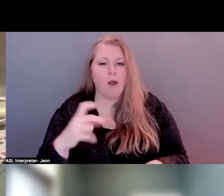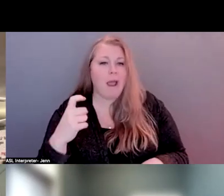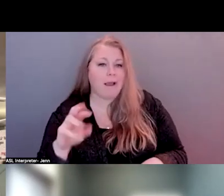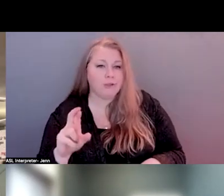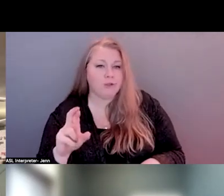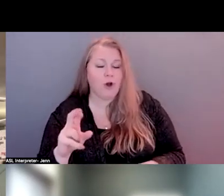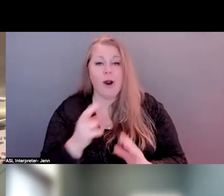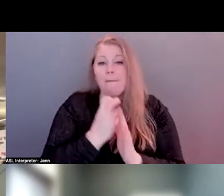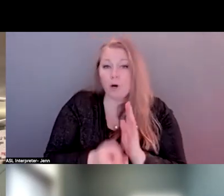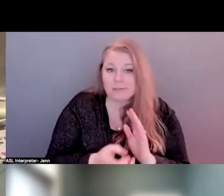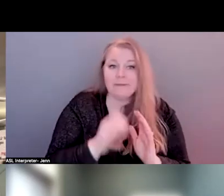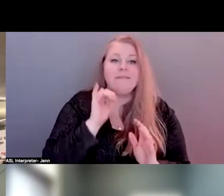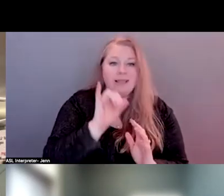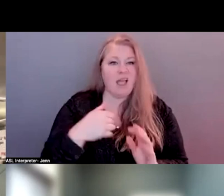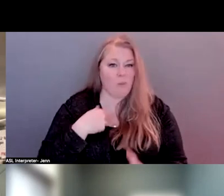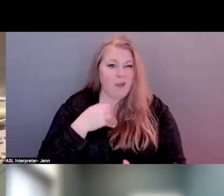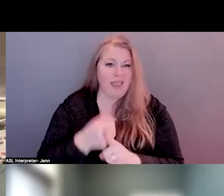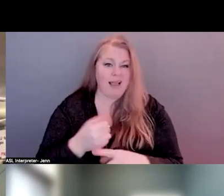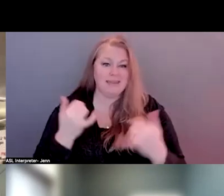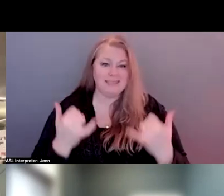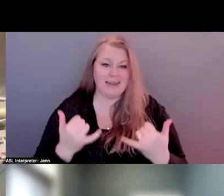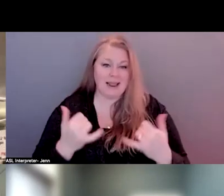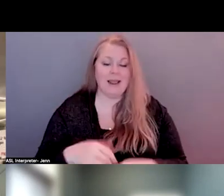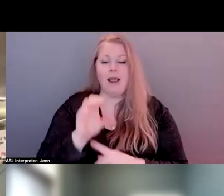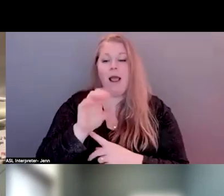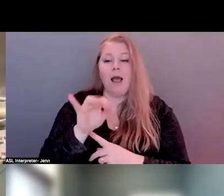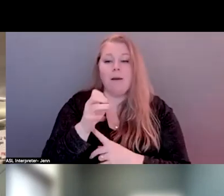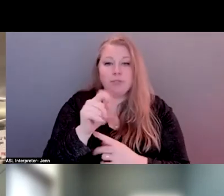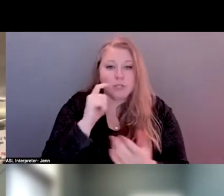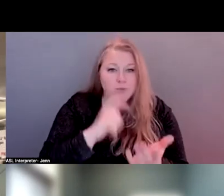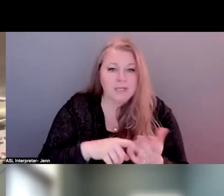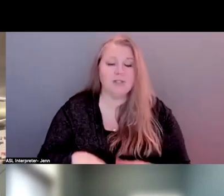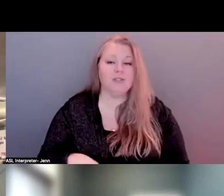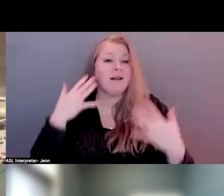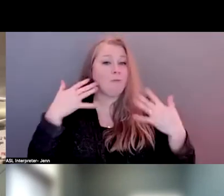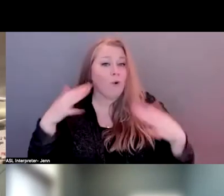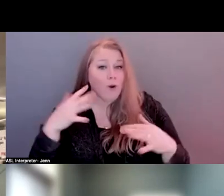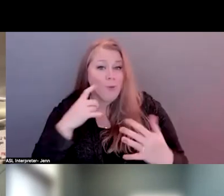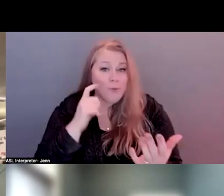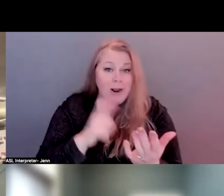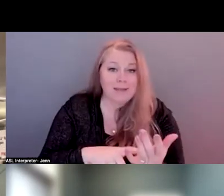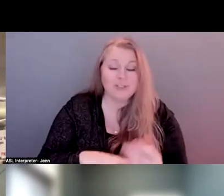that we hit today: object recognition, audio recognition, ability to control devices.